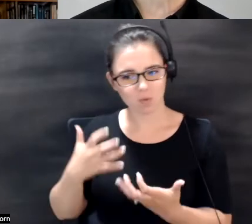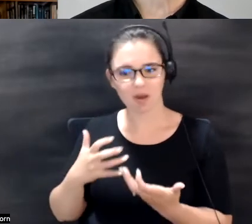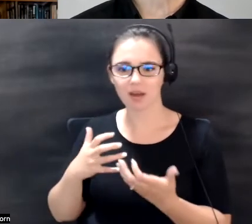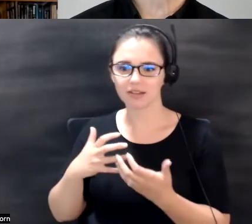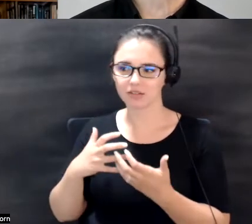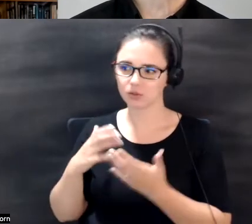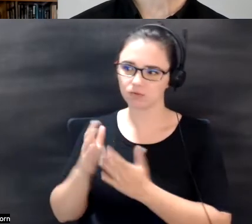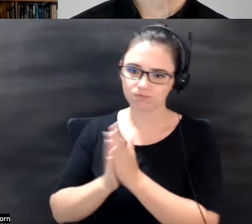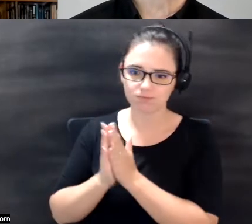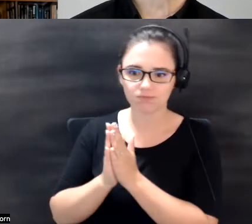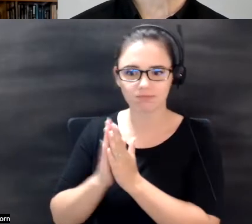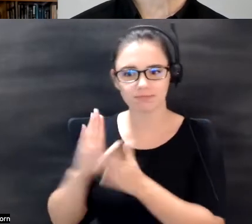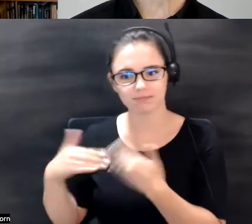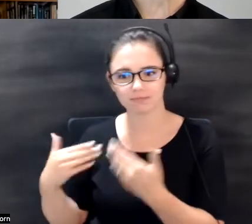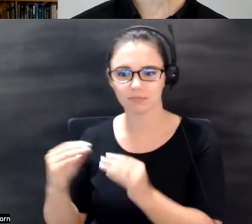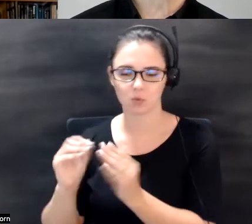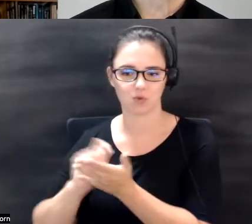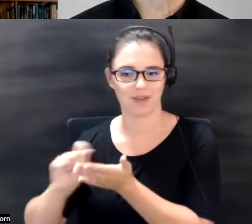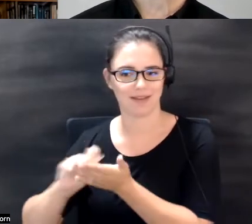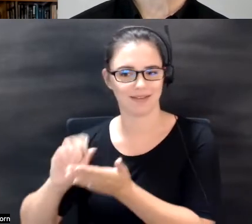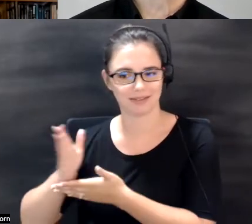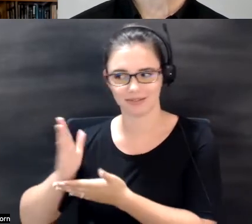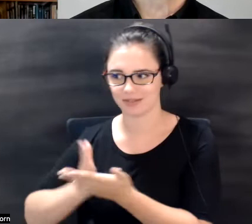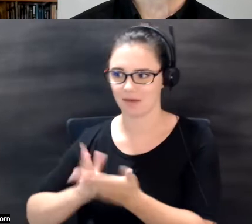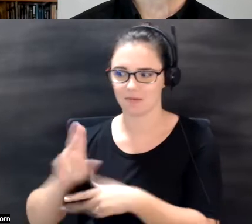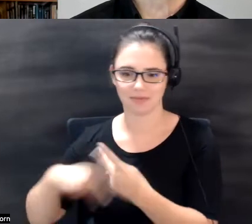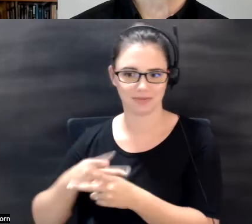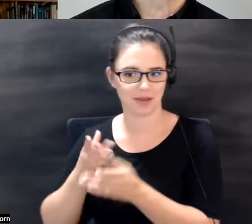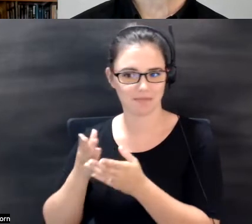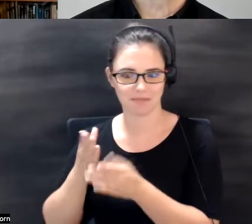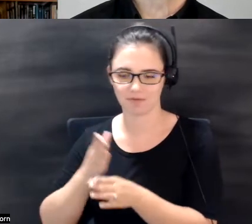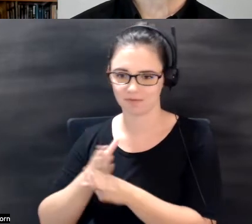writing in some, in some avenue. So, when I went back to-- when I